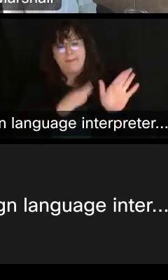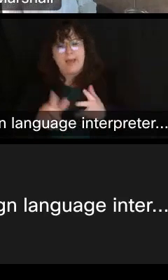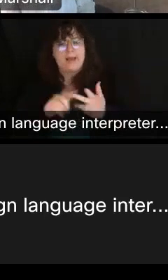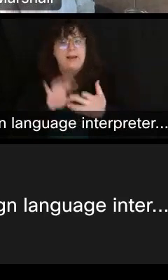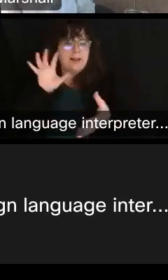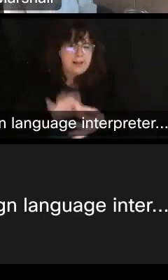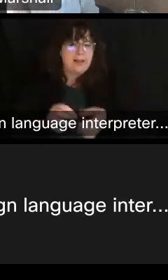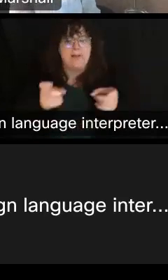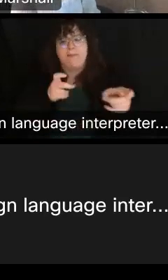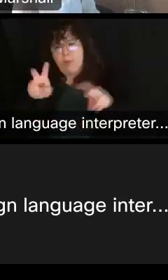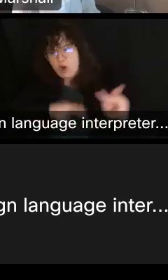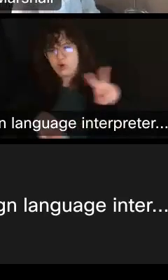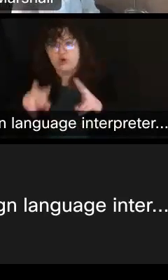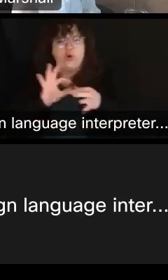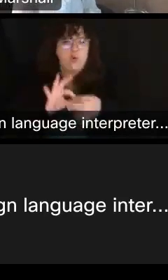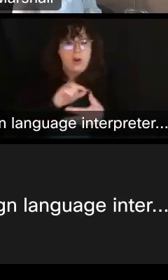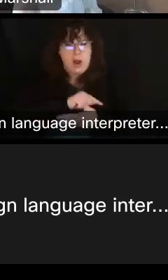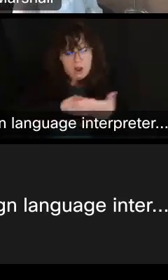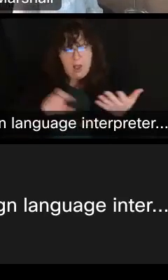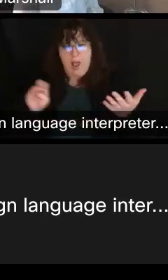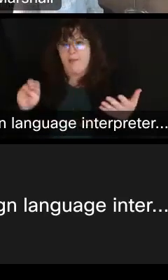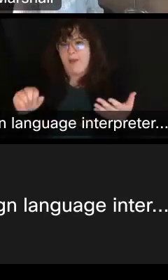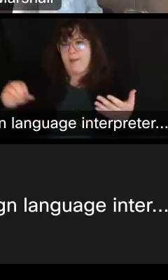that's what MA will pay us for. And this is kind of one of our bottom lines that